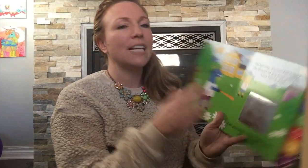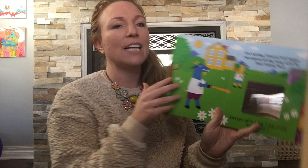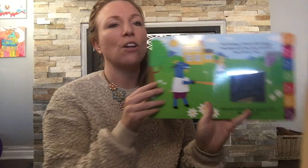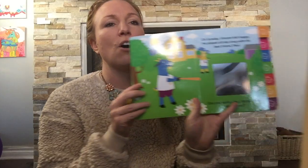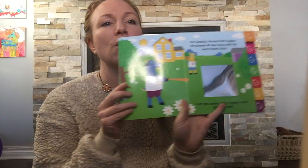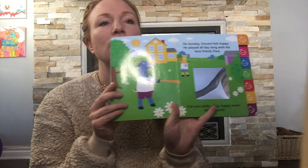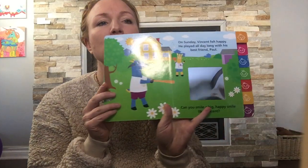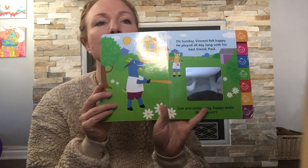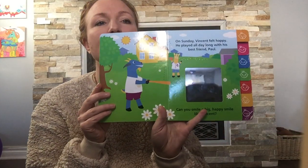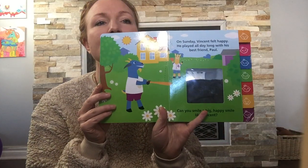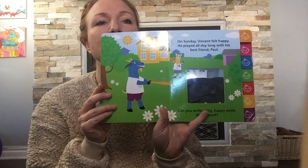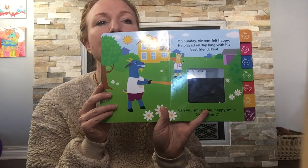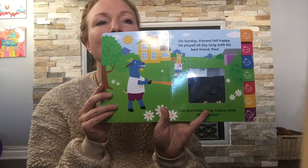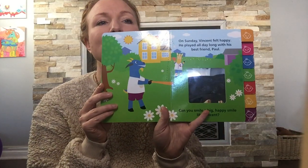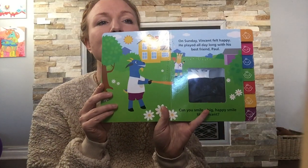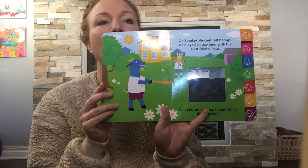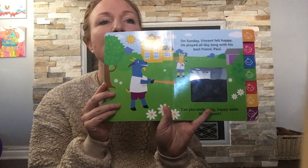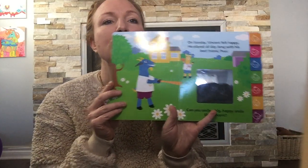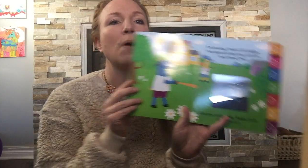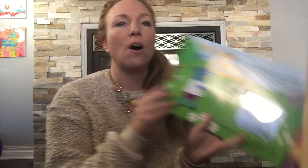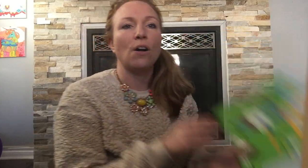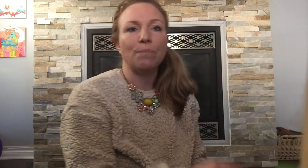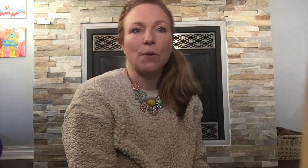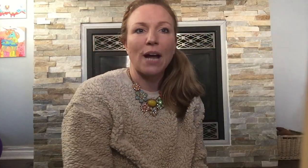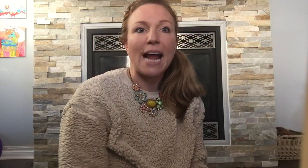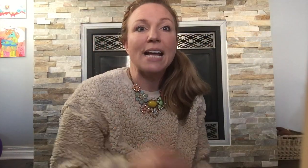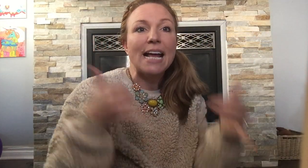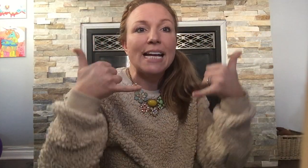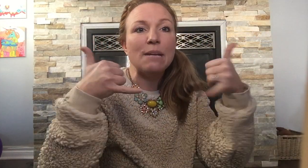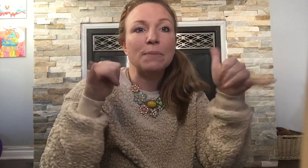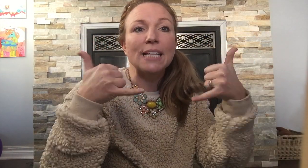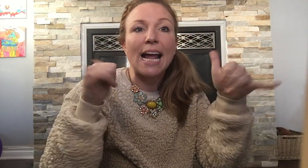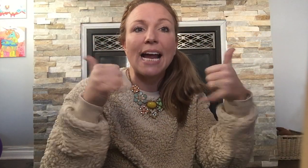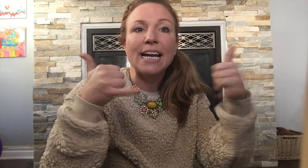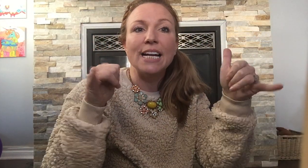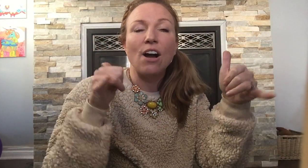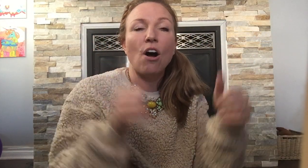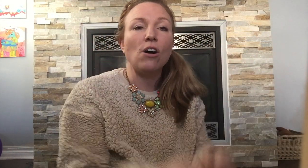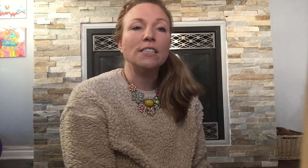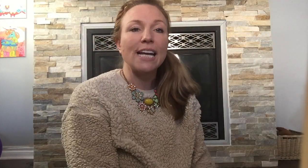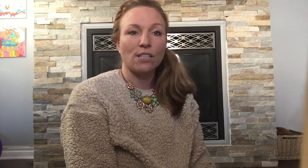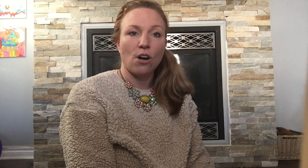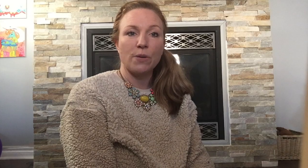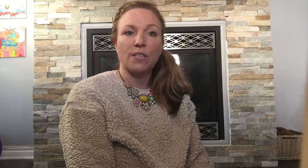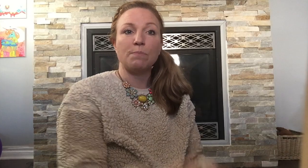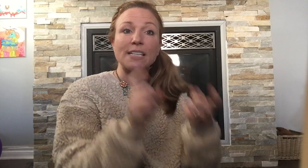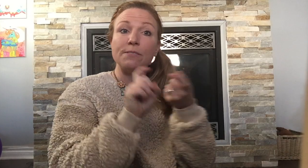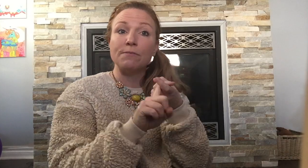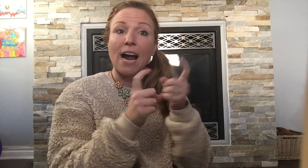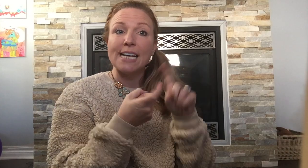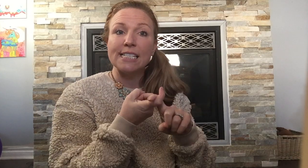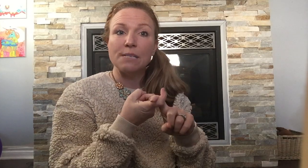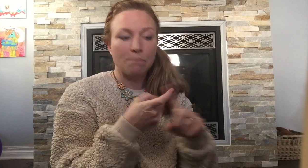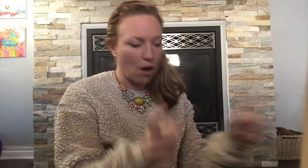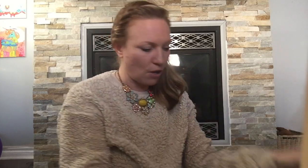day long with his best friend, Paul. Okay, he PLAYED all day long with his best FRIEND, Paul.